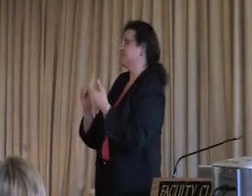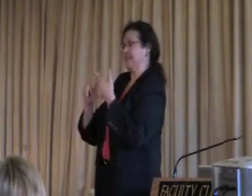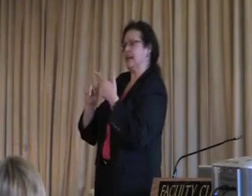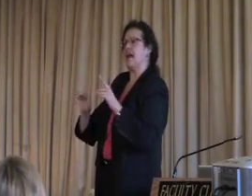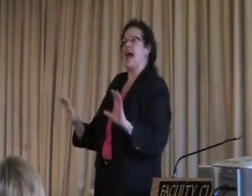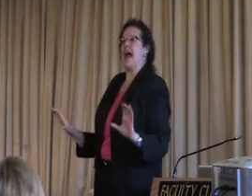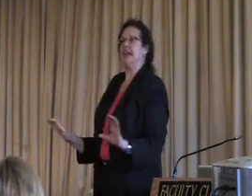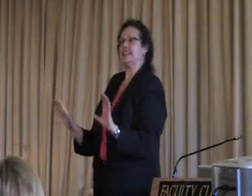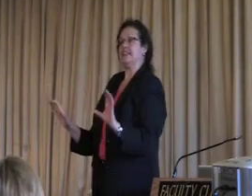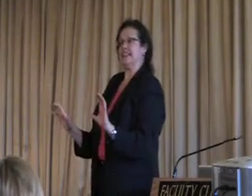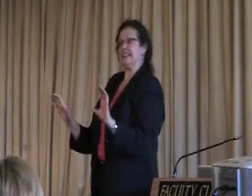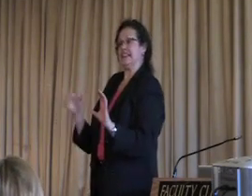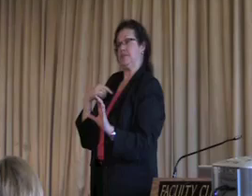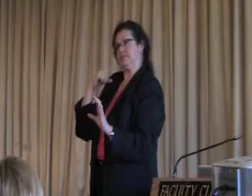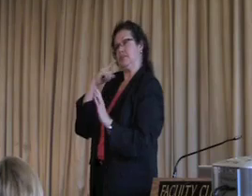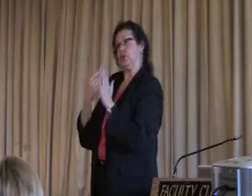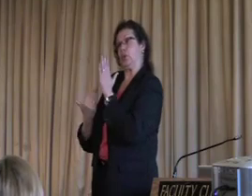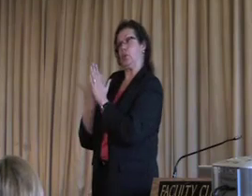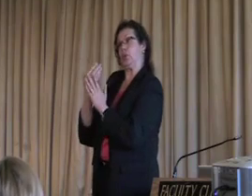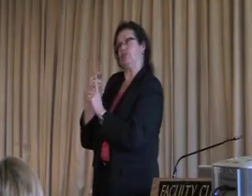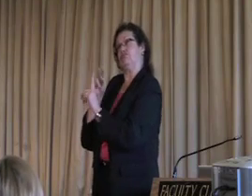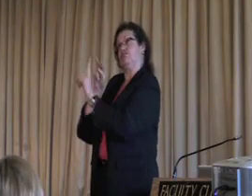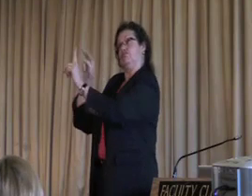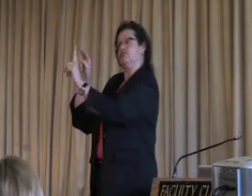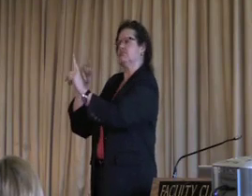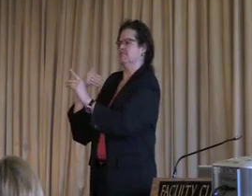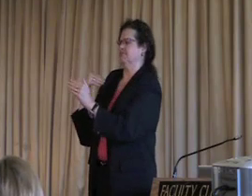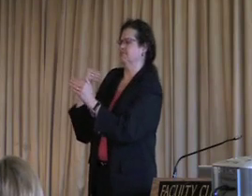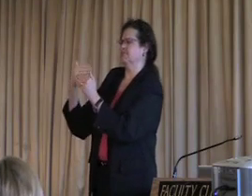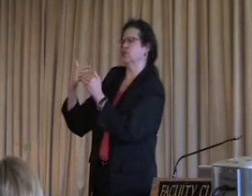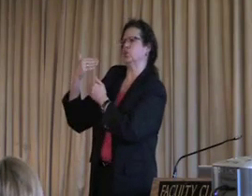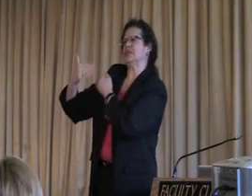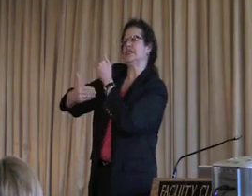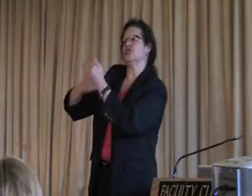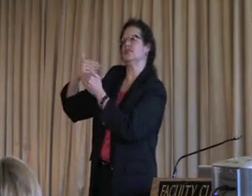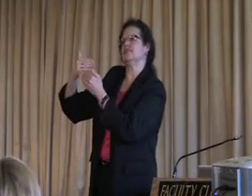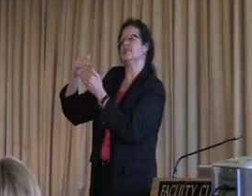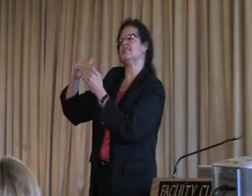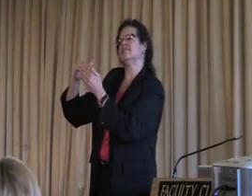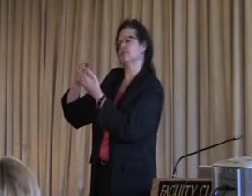whether it be somebody from another culture, they need to have the opportunity for self-determination.